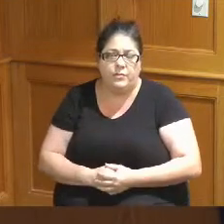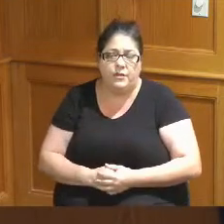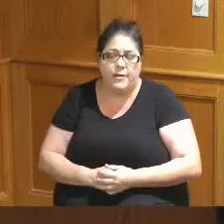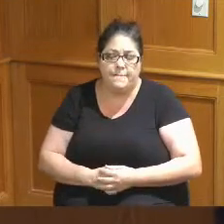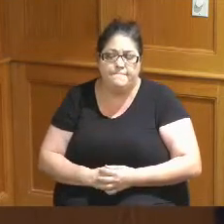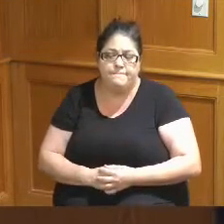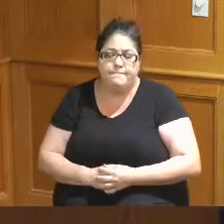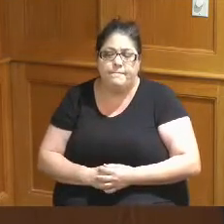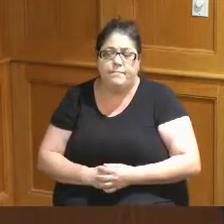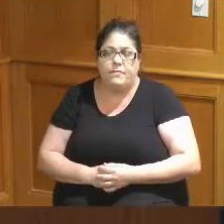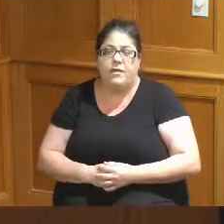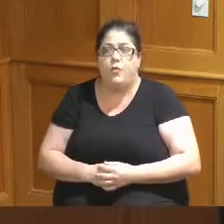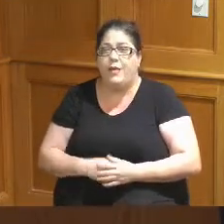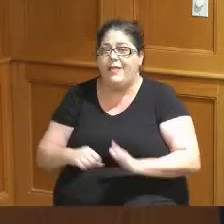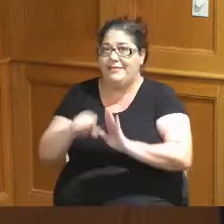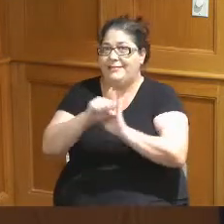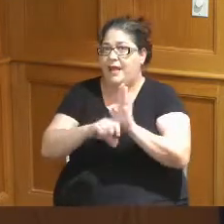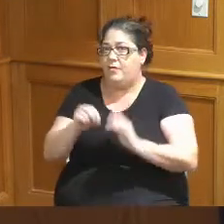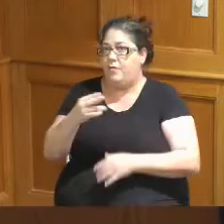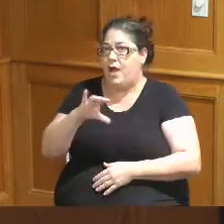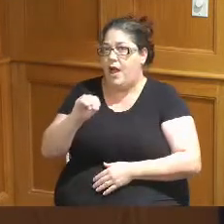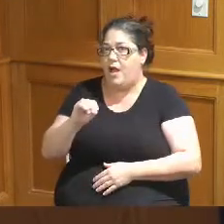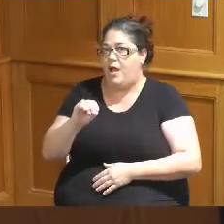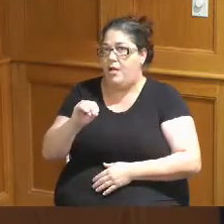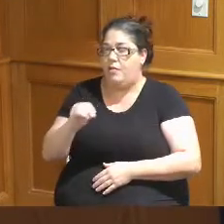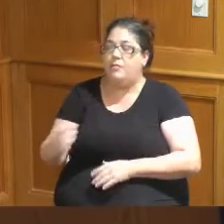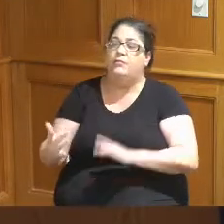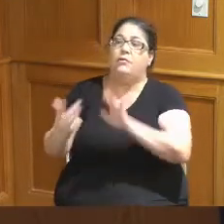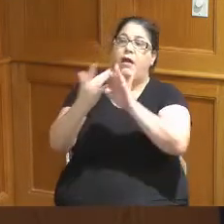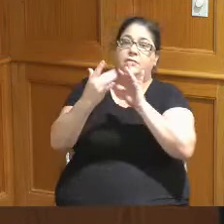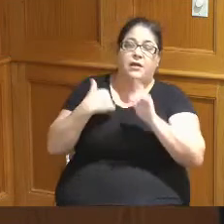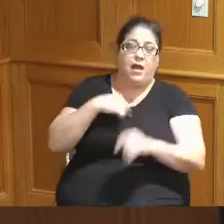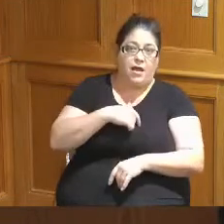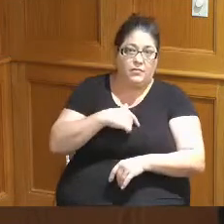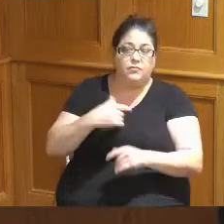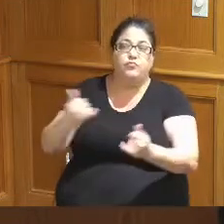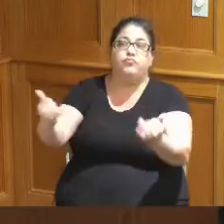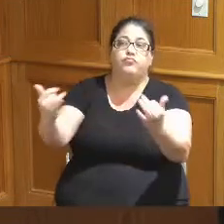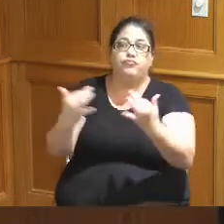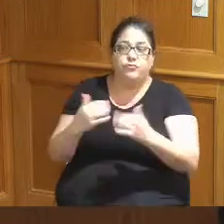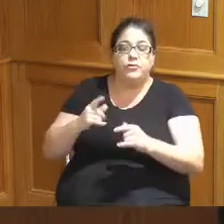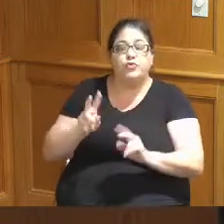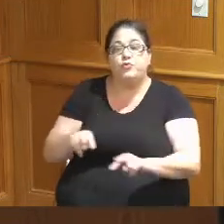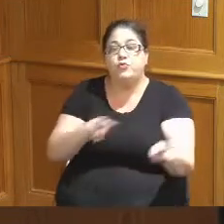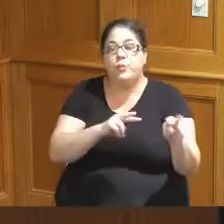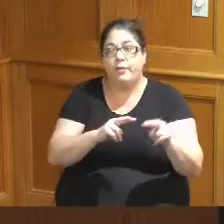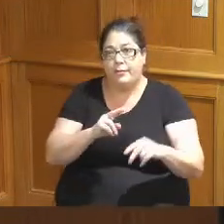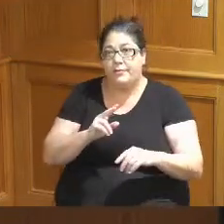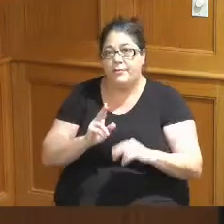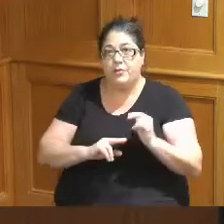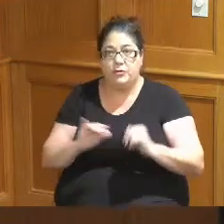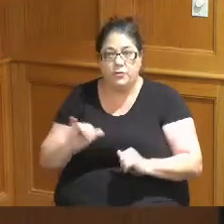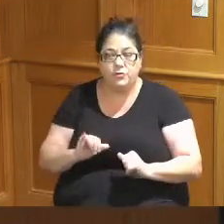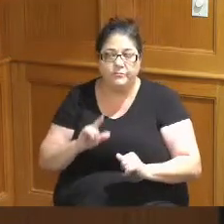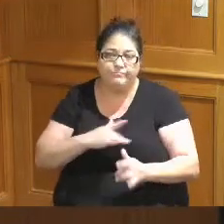Statewide that contacted us that's coming to get a tour as well so we're excited about that